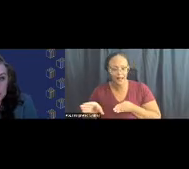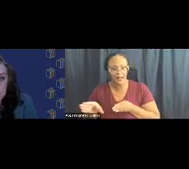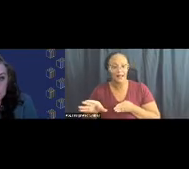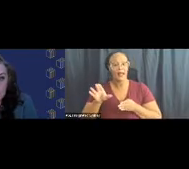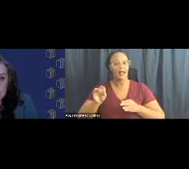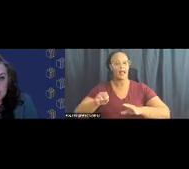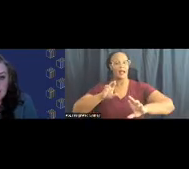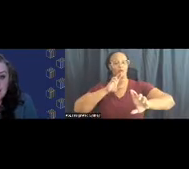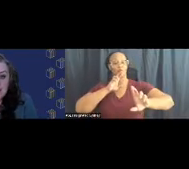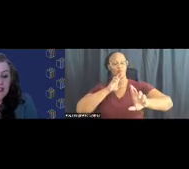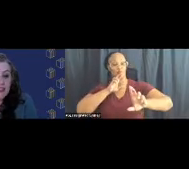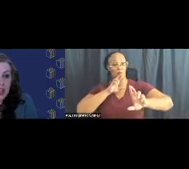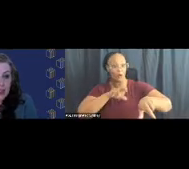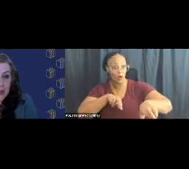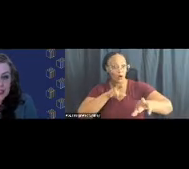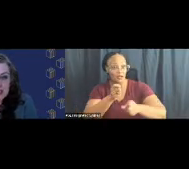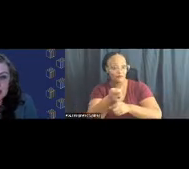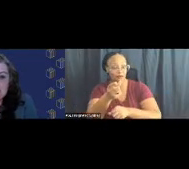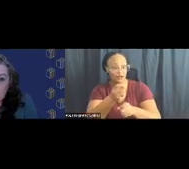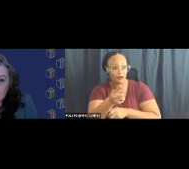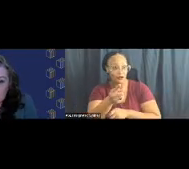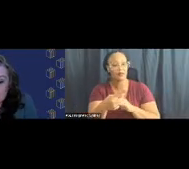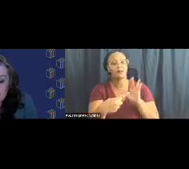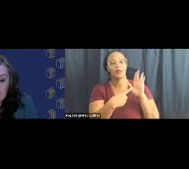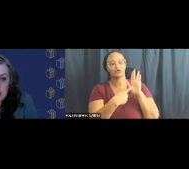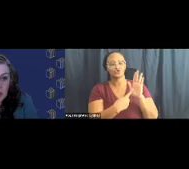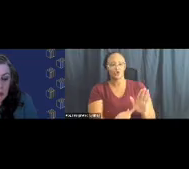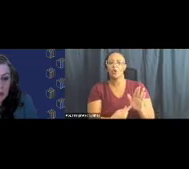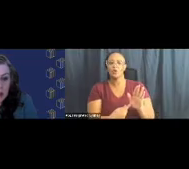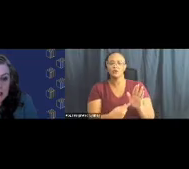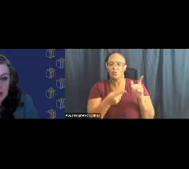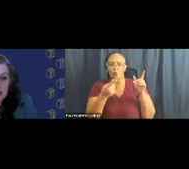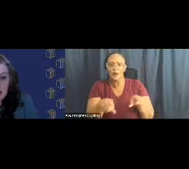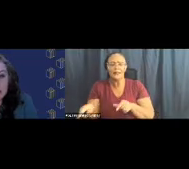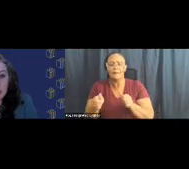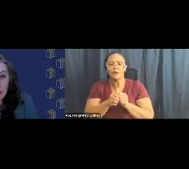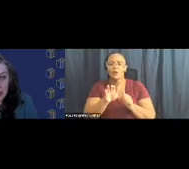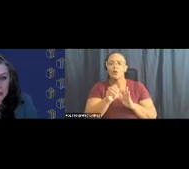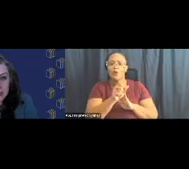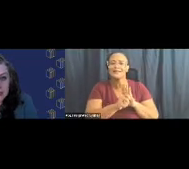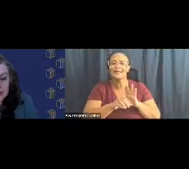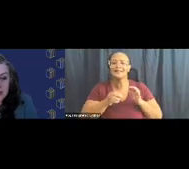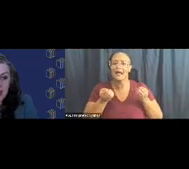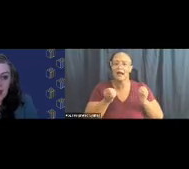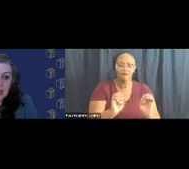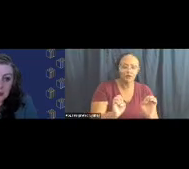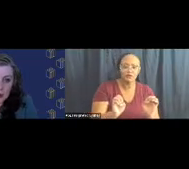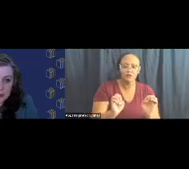performance report that evalues the state's efforts to implement the requirements and